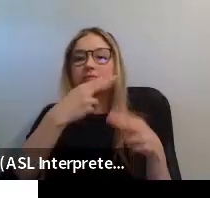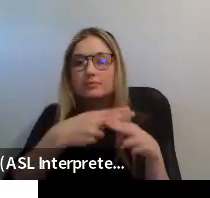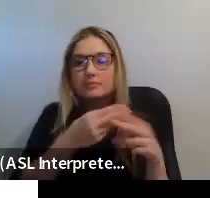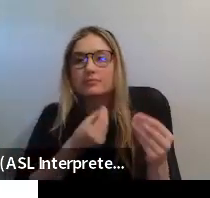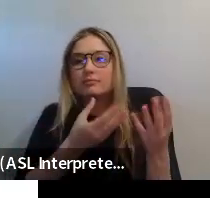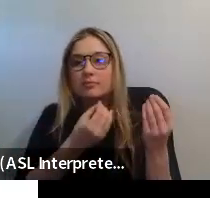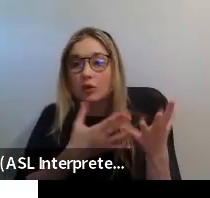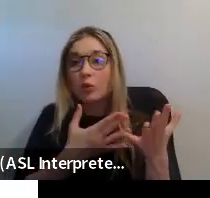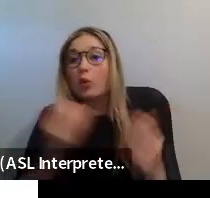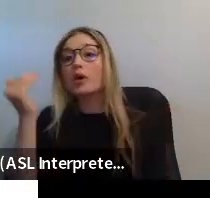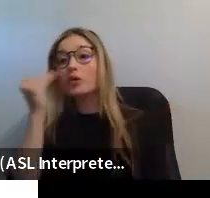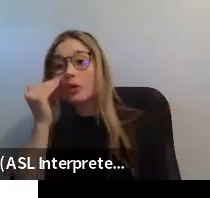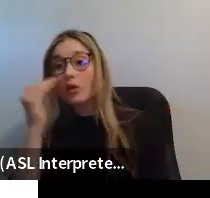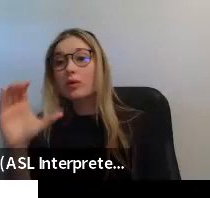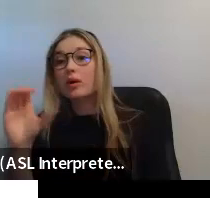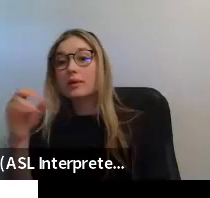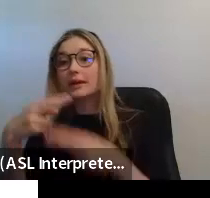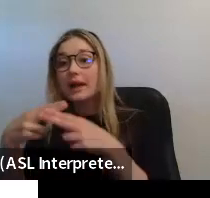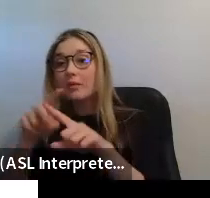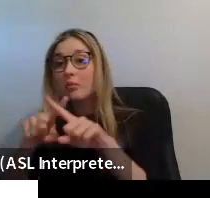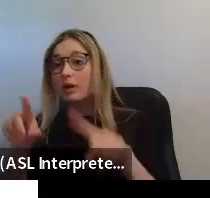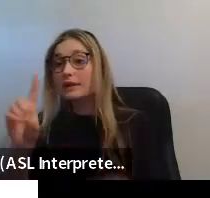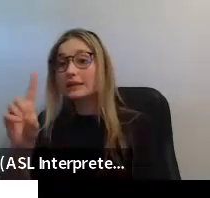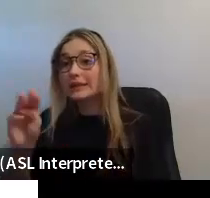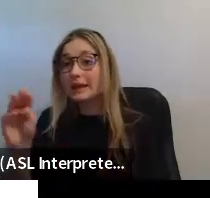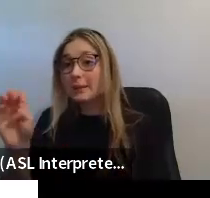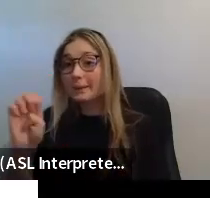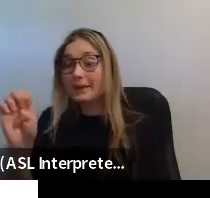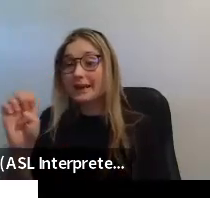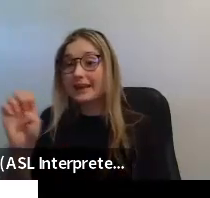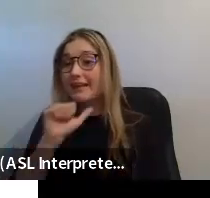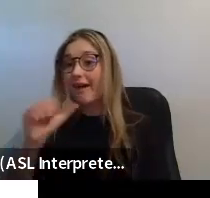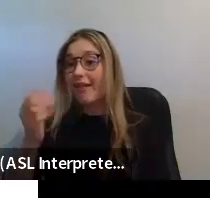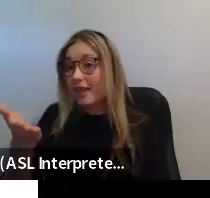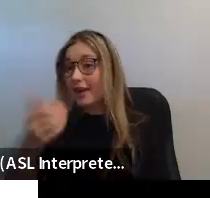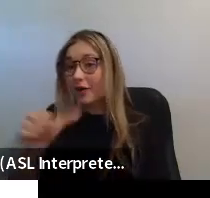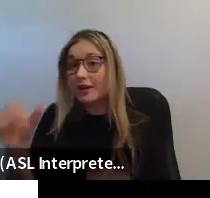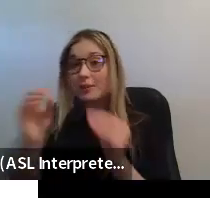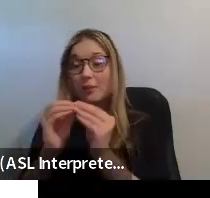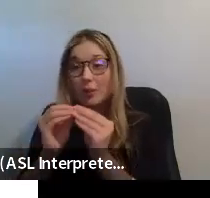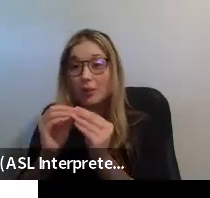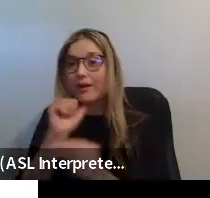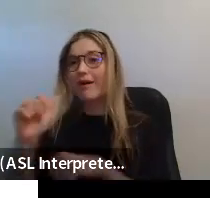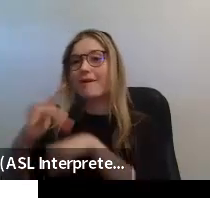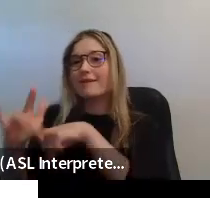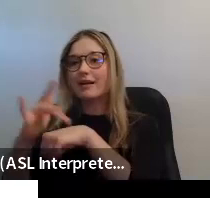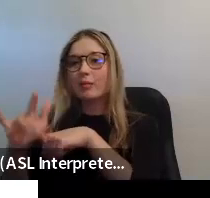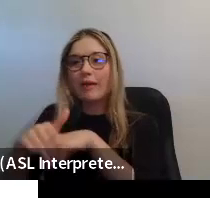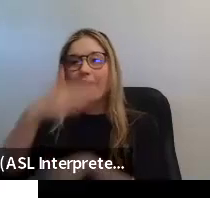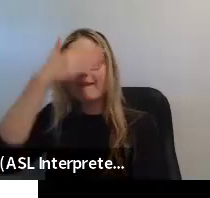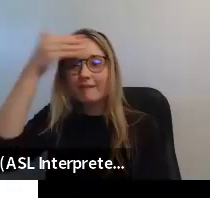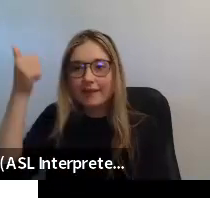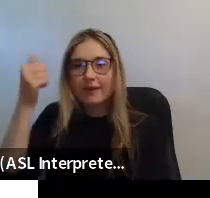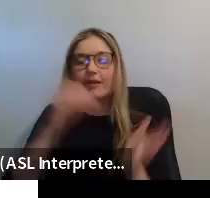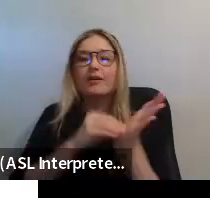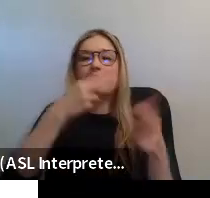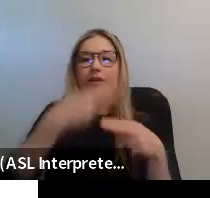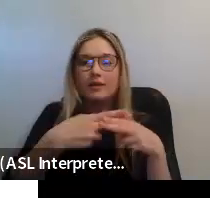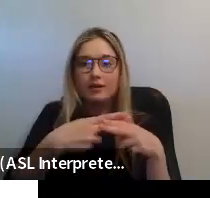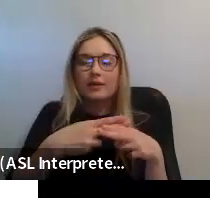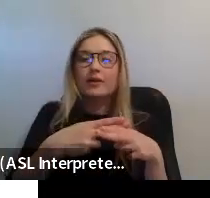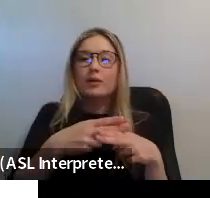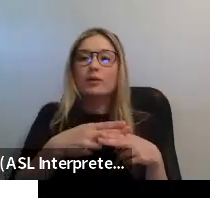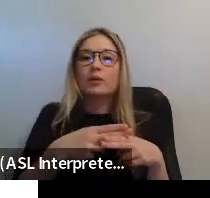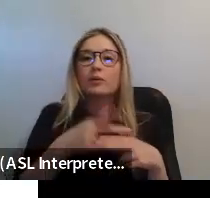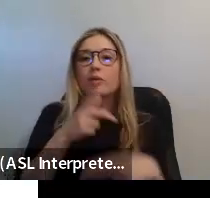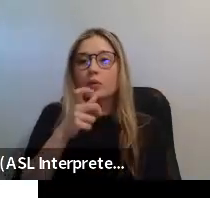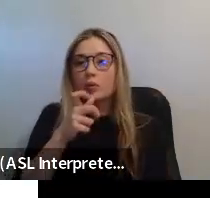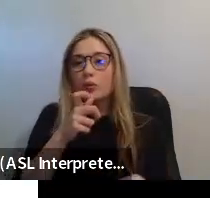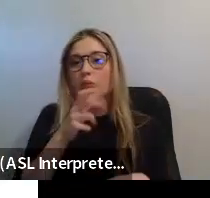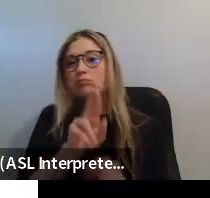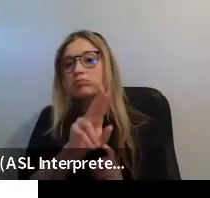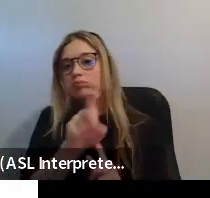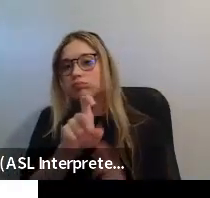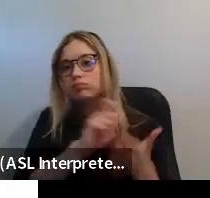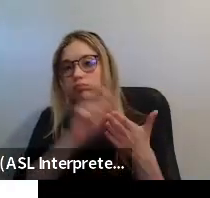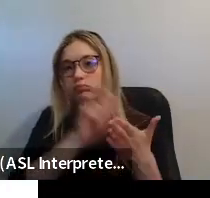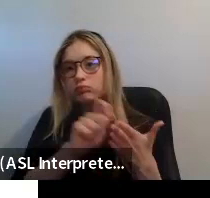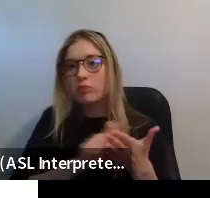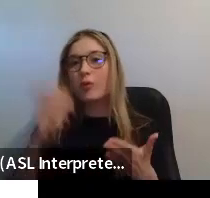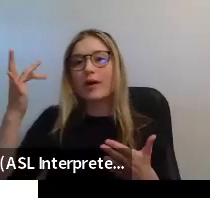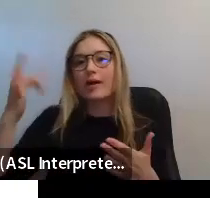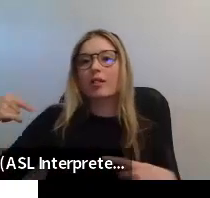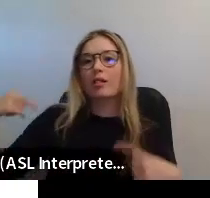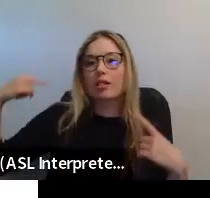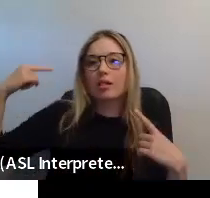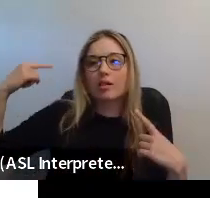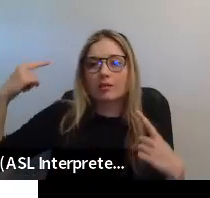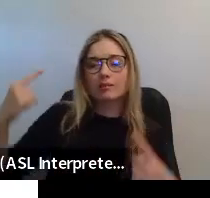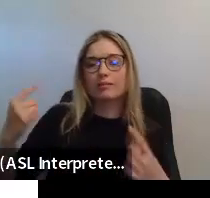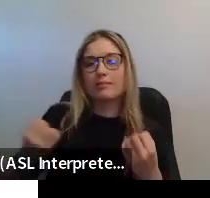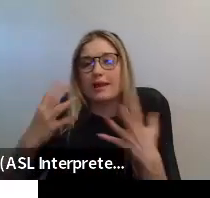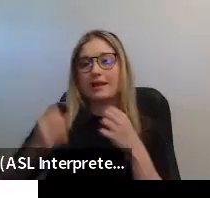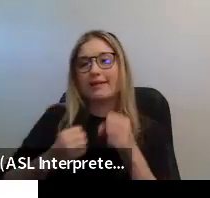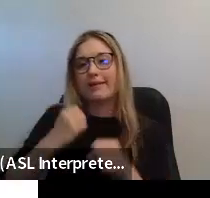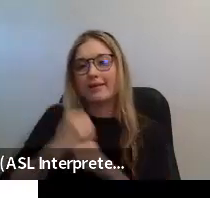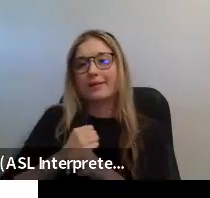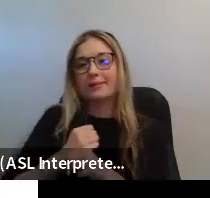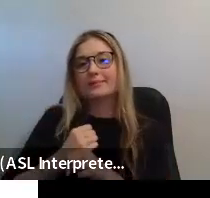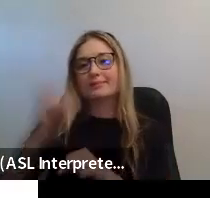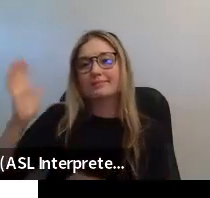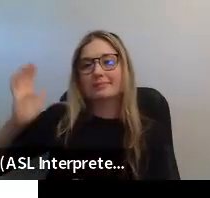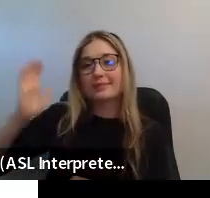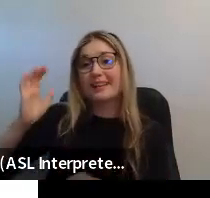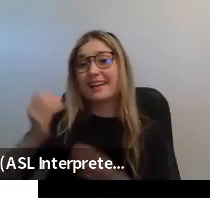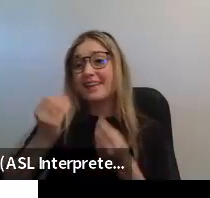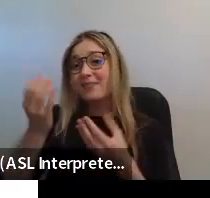Provider, but that Dme. Provider was not there, and they didn't remember the Doc who had prescribed the oxygen or the ventilator because or the home ventilator because it had been so many years and so kind of information you take for granted because you don't know that